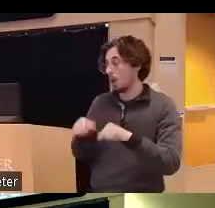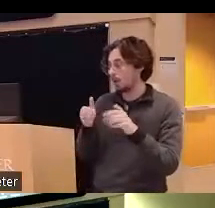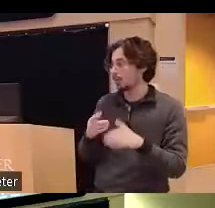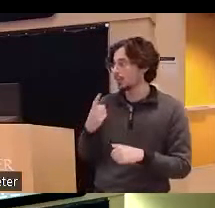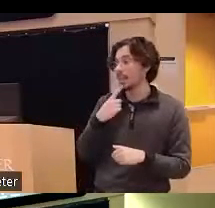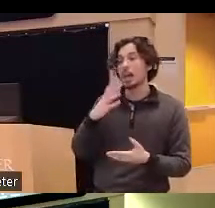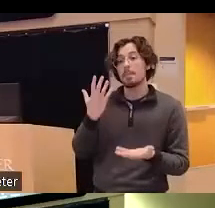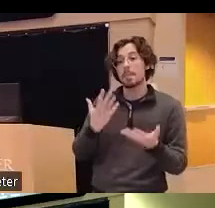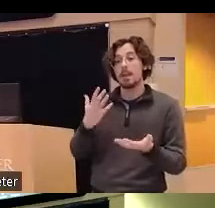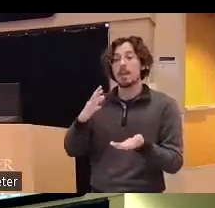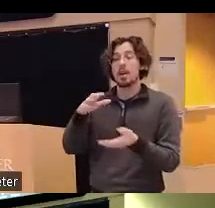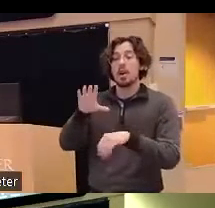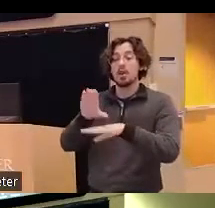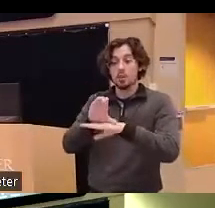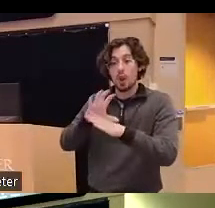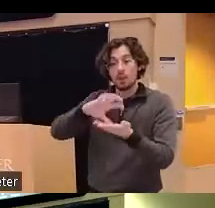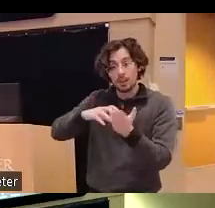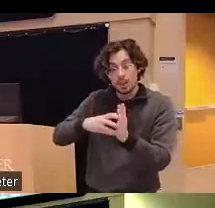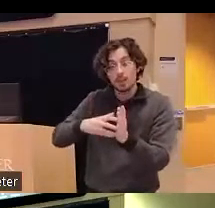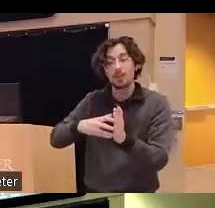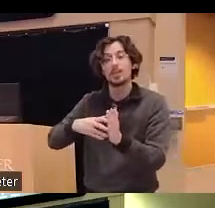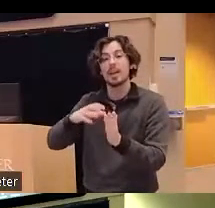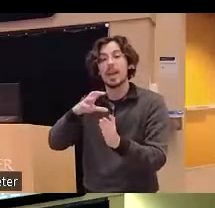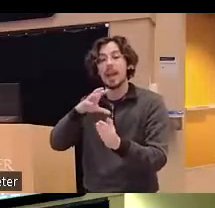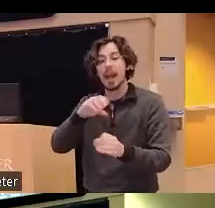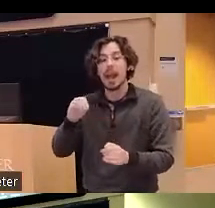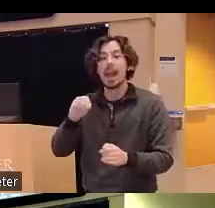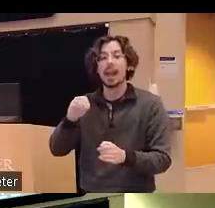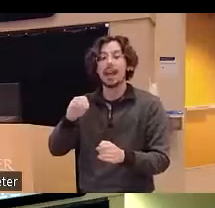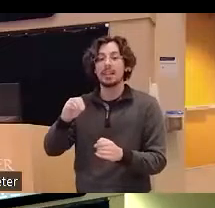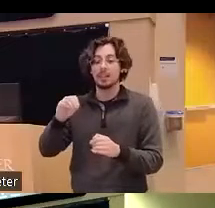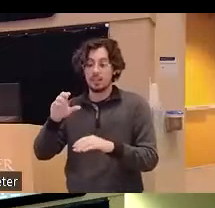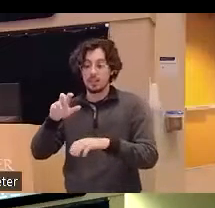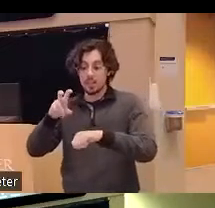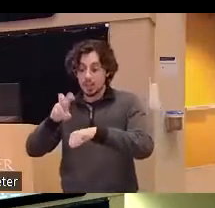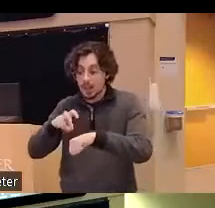cookie and potato chips in the Box they should put a piece of fruit but that's for another day